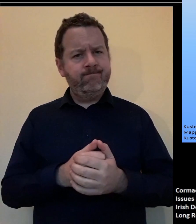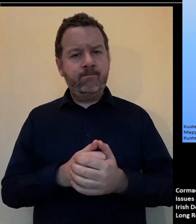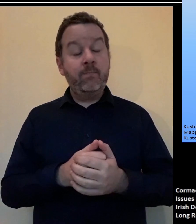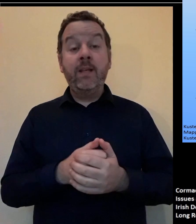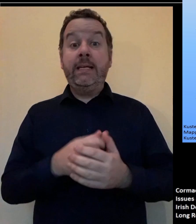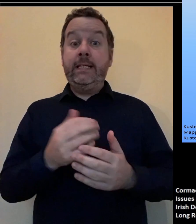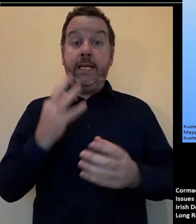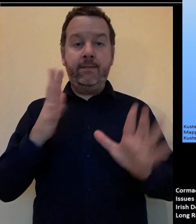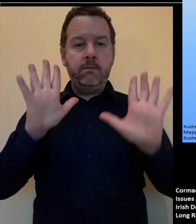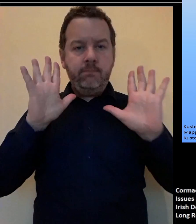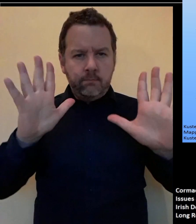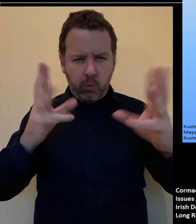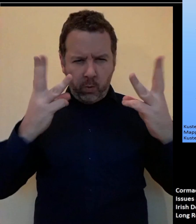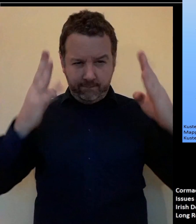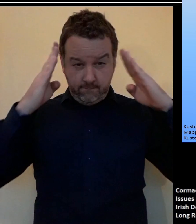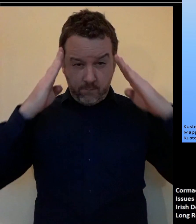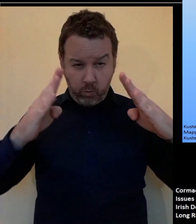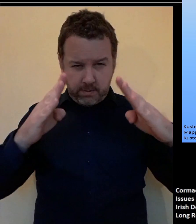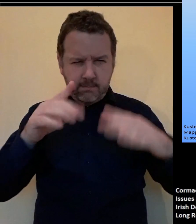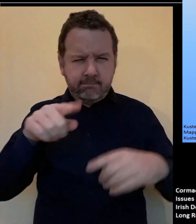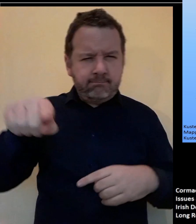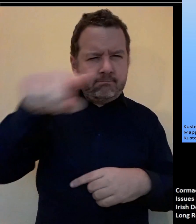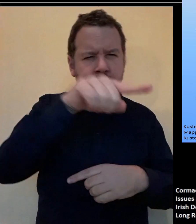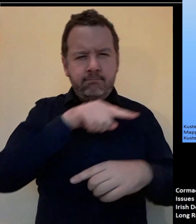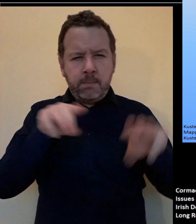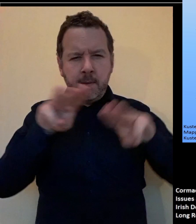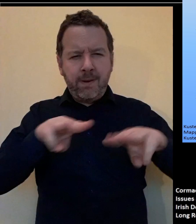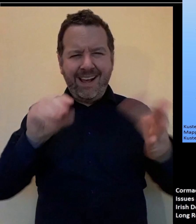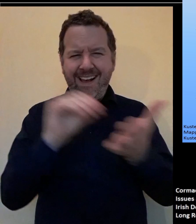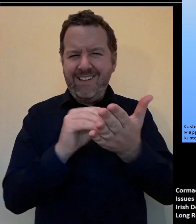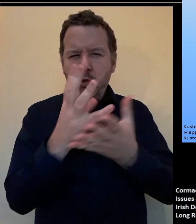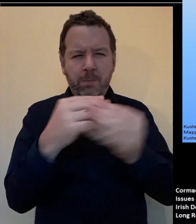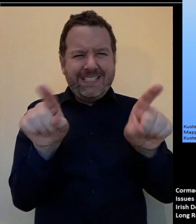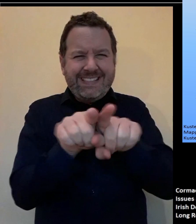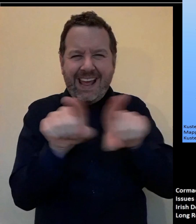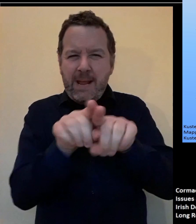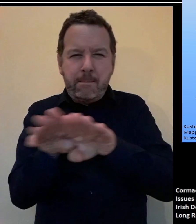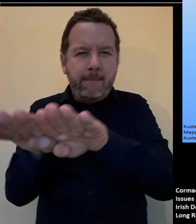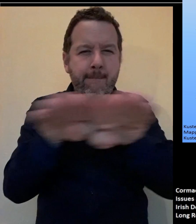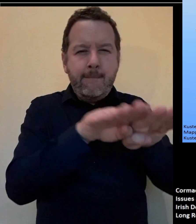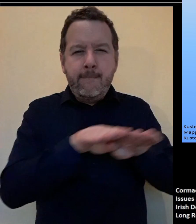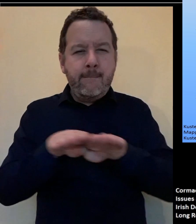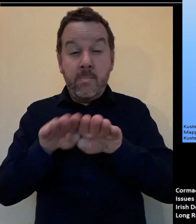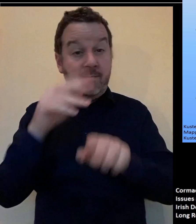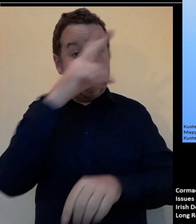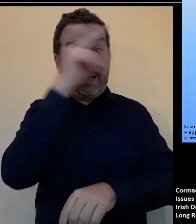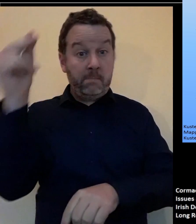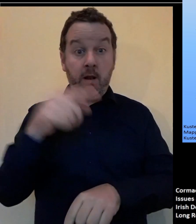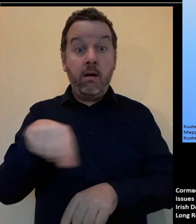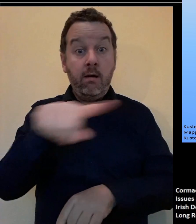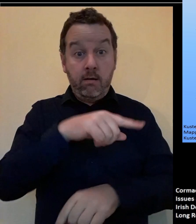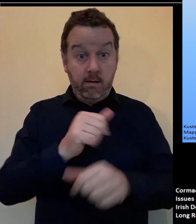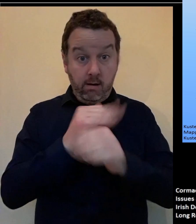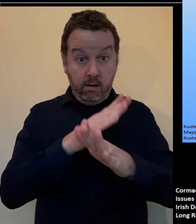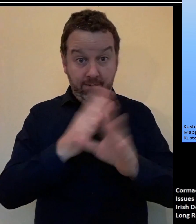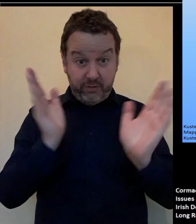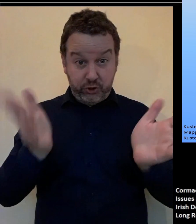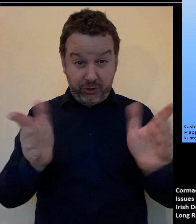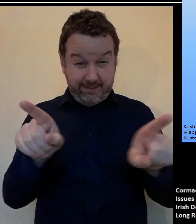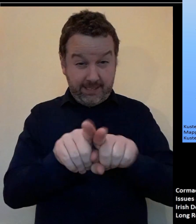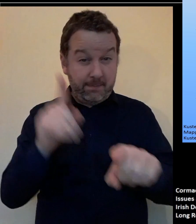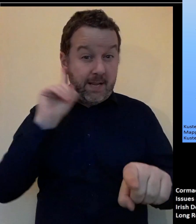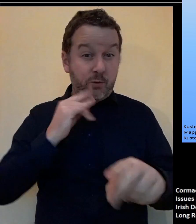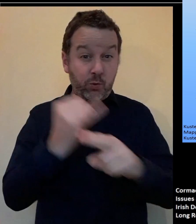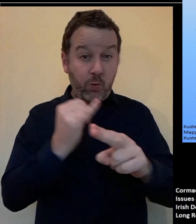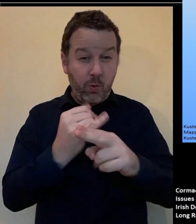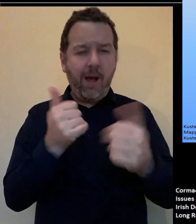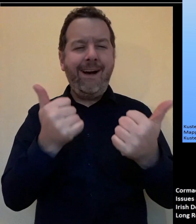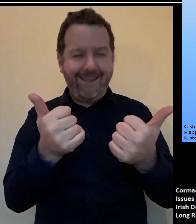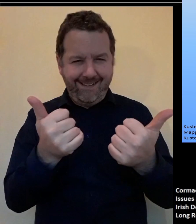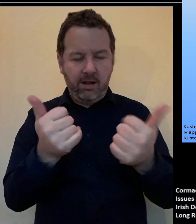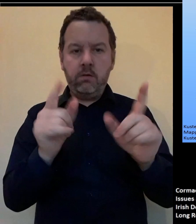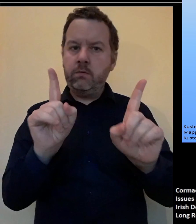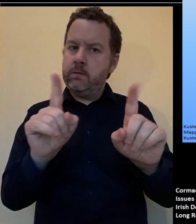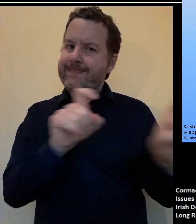In fact, even if we wanted to rely on a unifying feature such as a common deaf school experience,